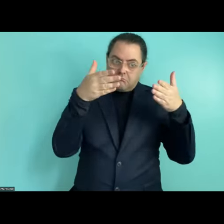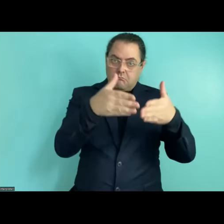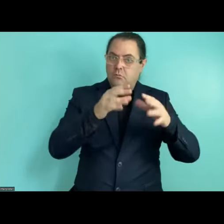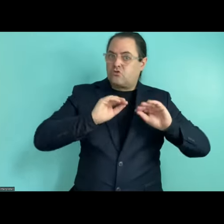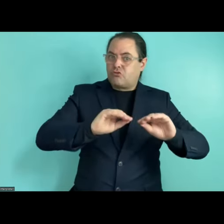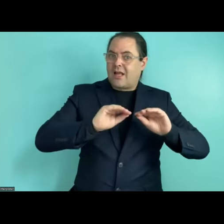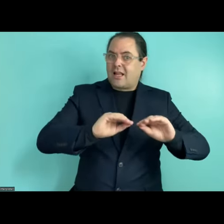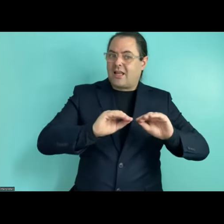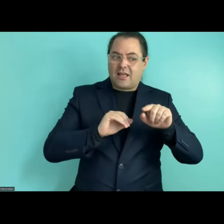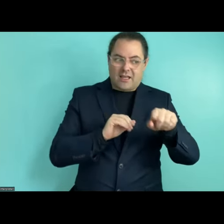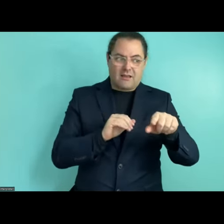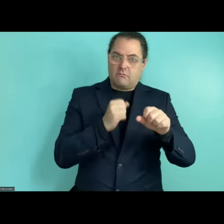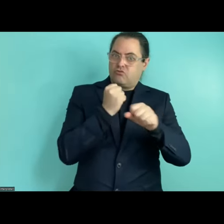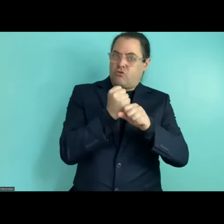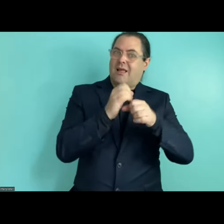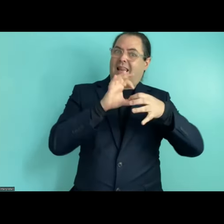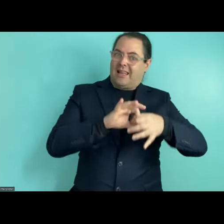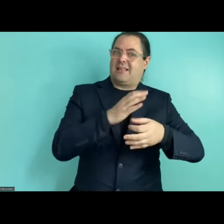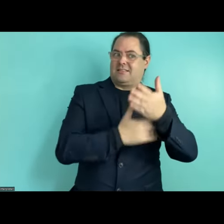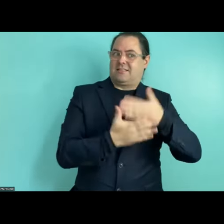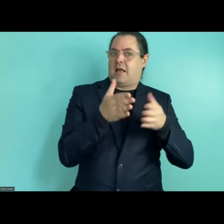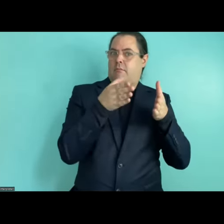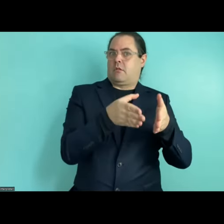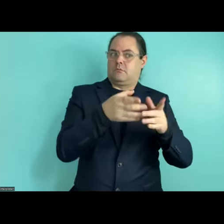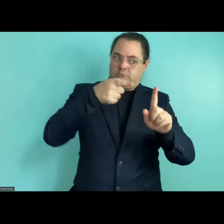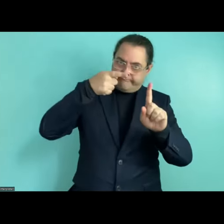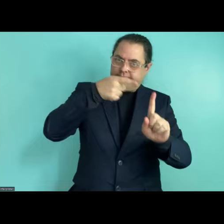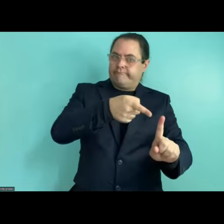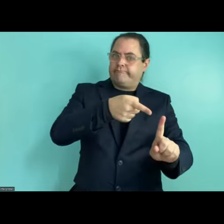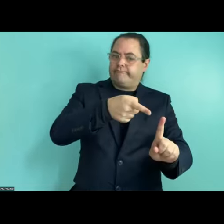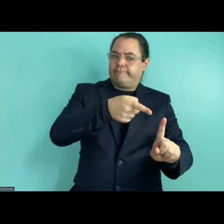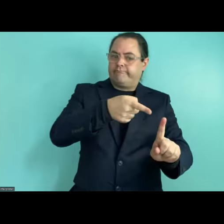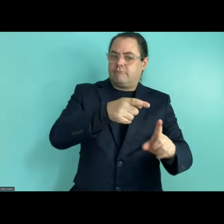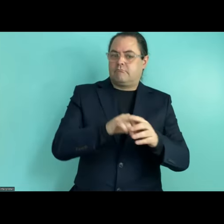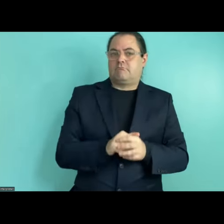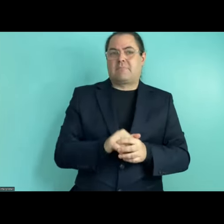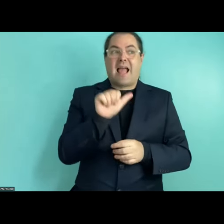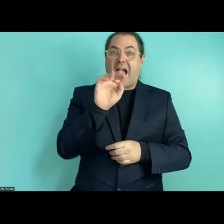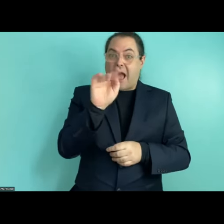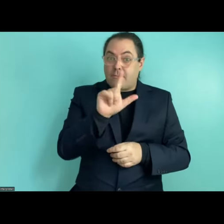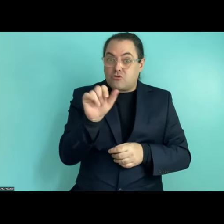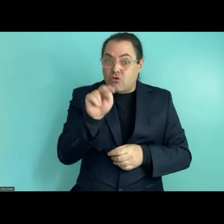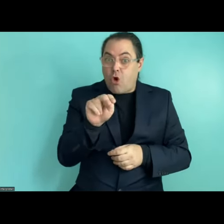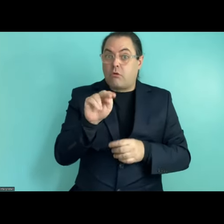up jobs for persons with disability in areas like Amazon Web training, like it testing